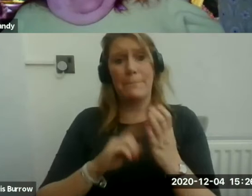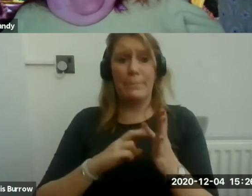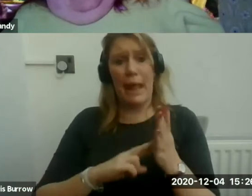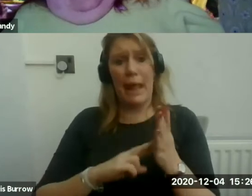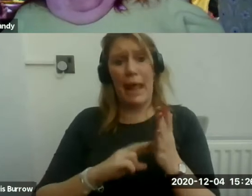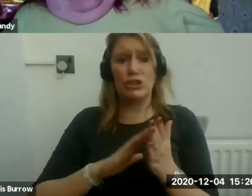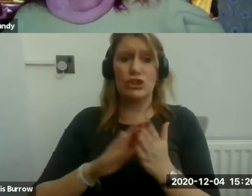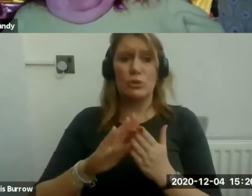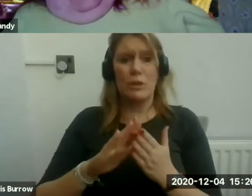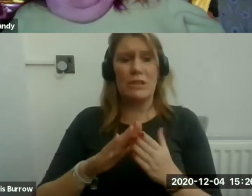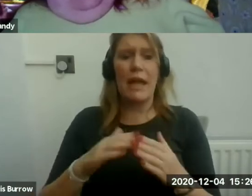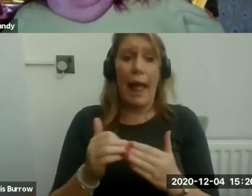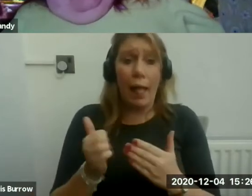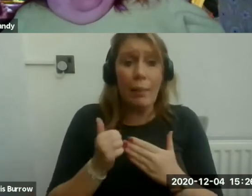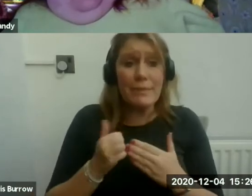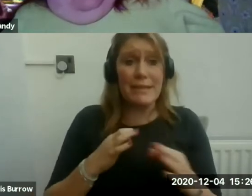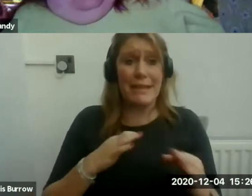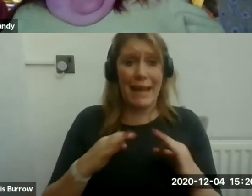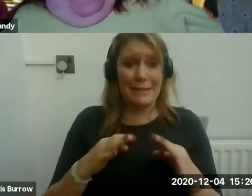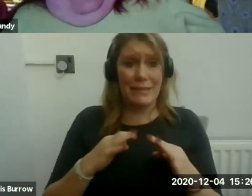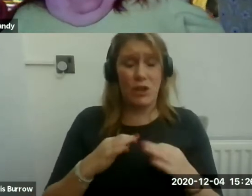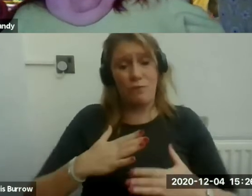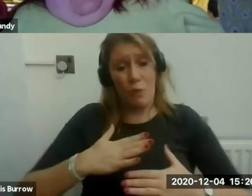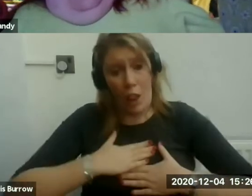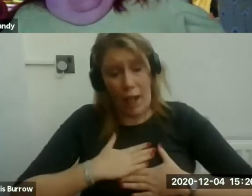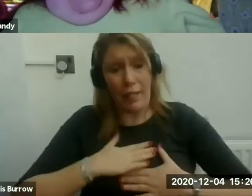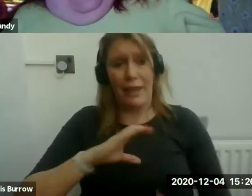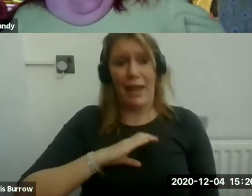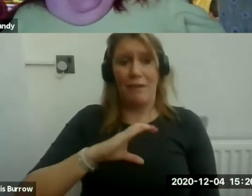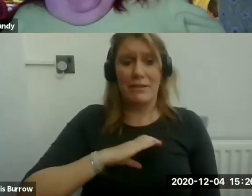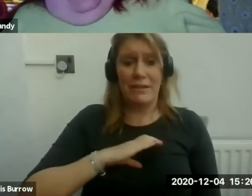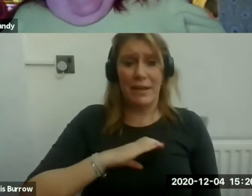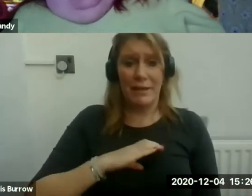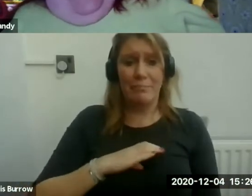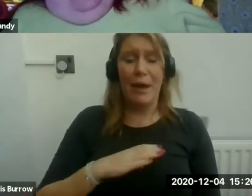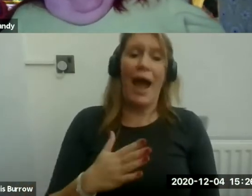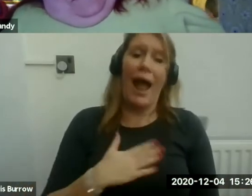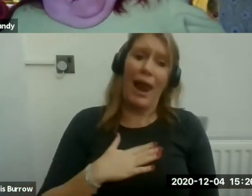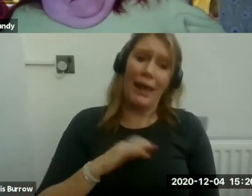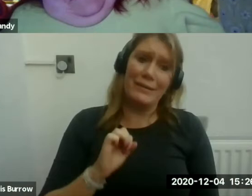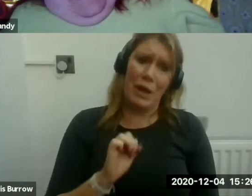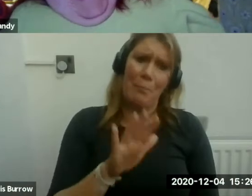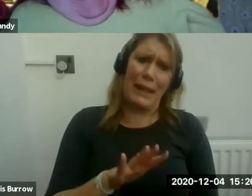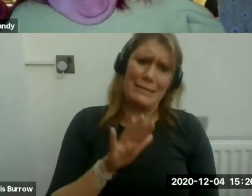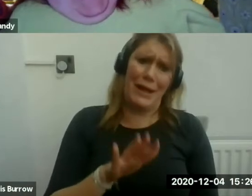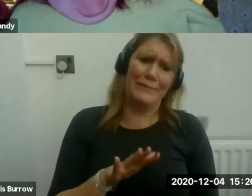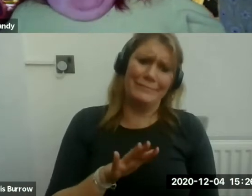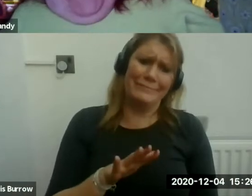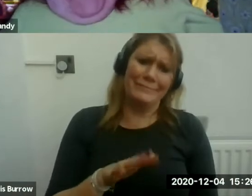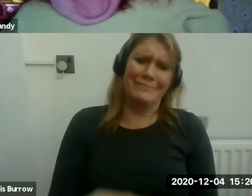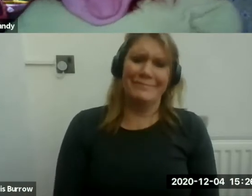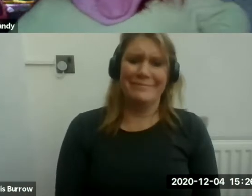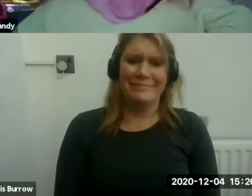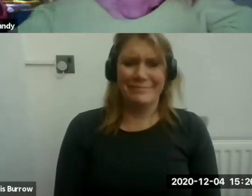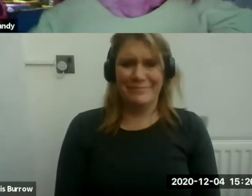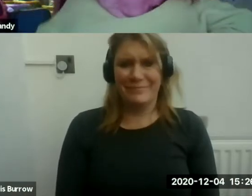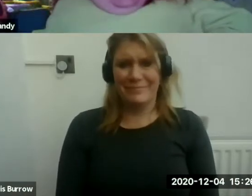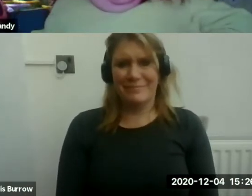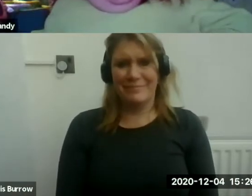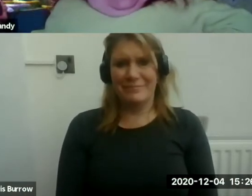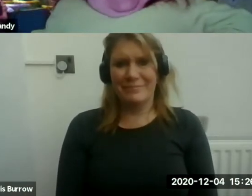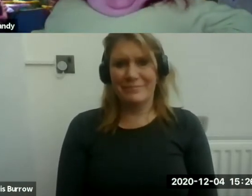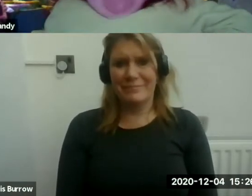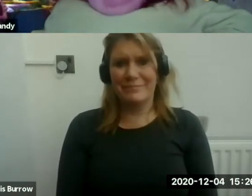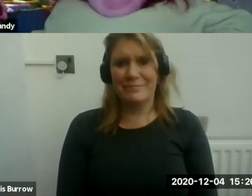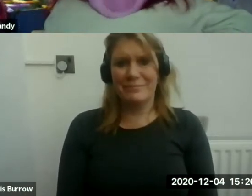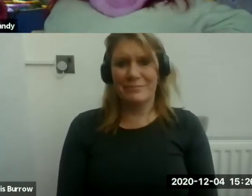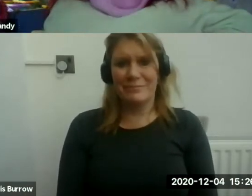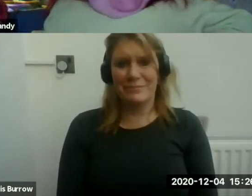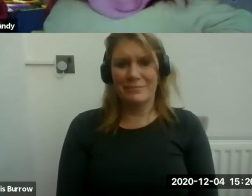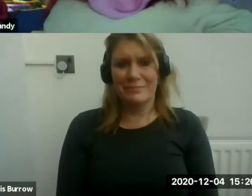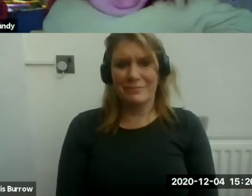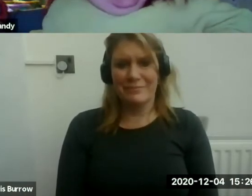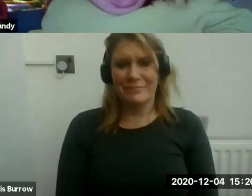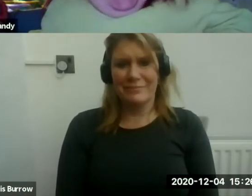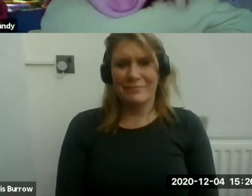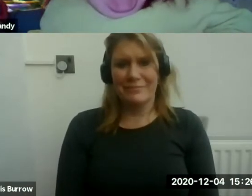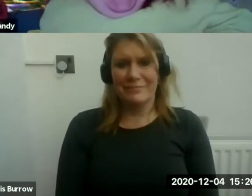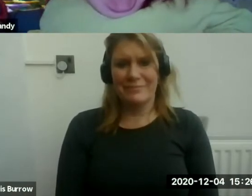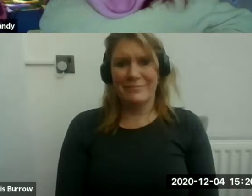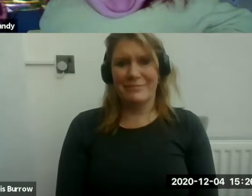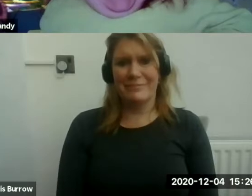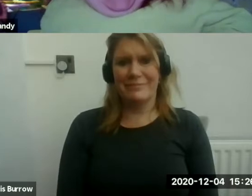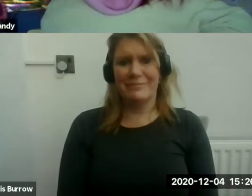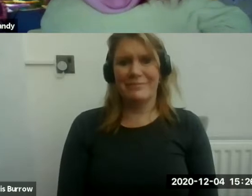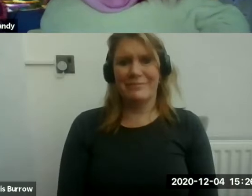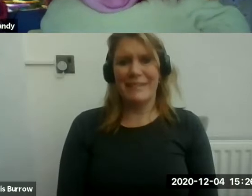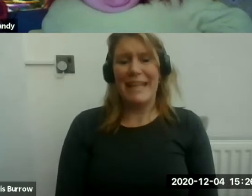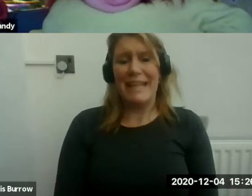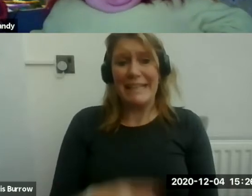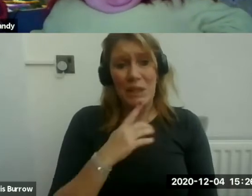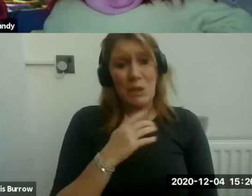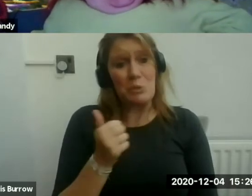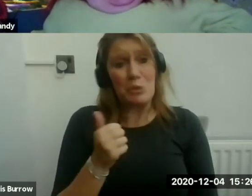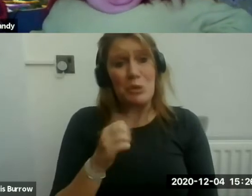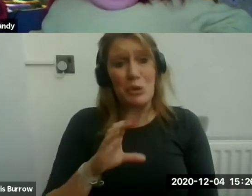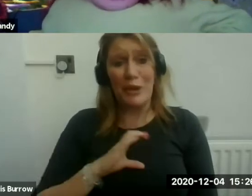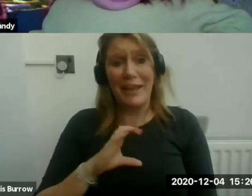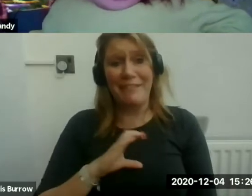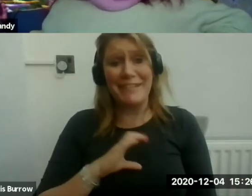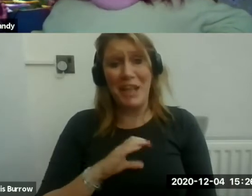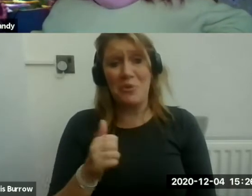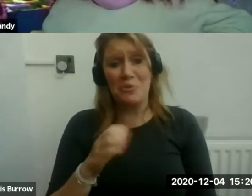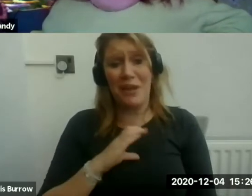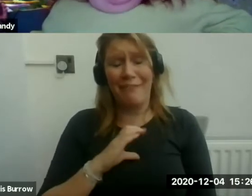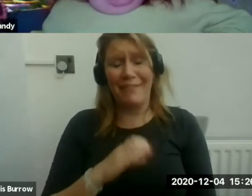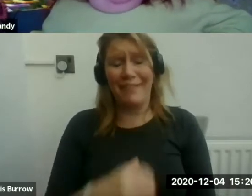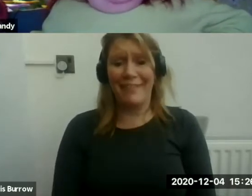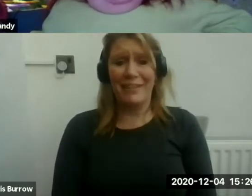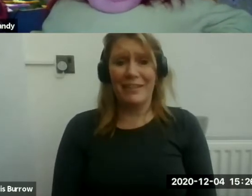They all were, they were all very